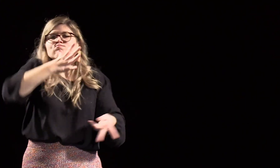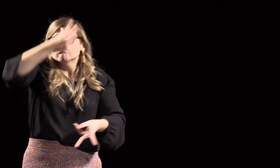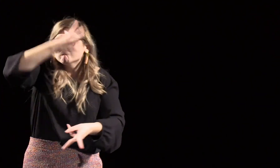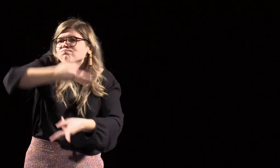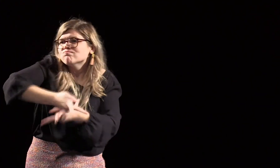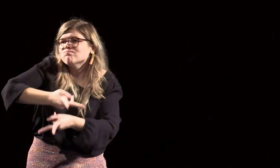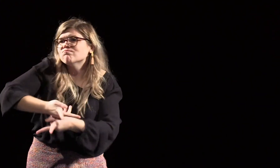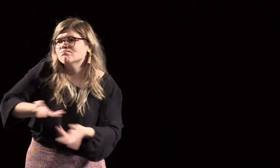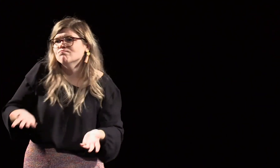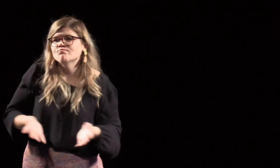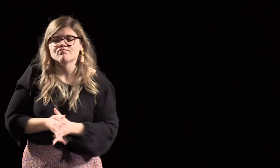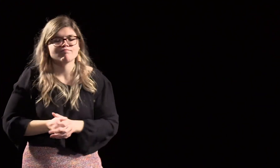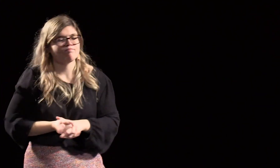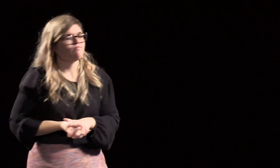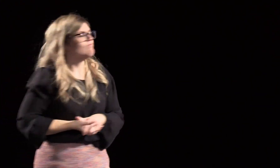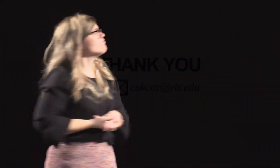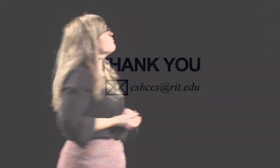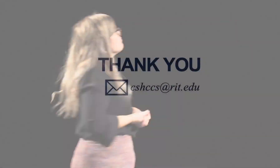they were paternal figures to him.